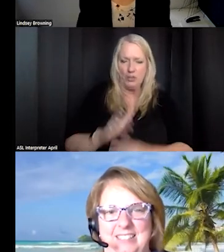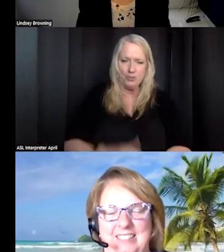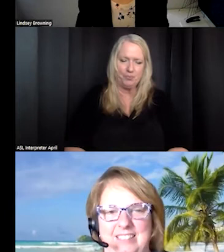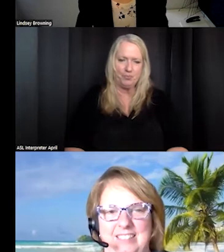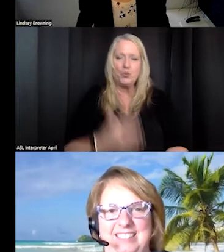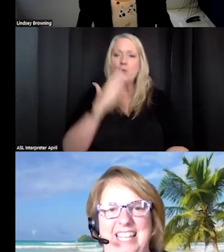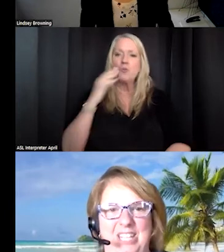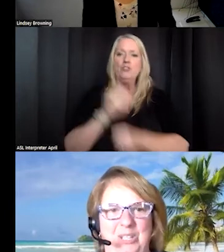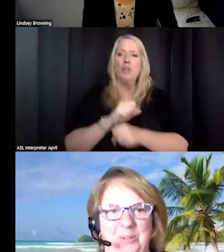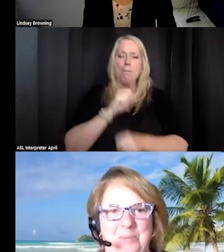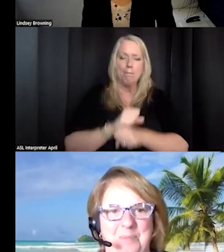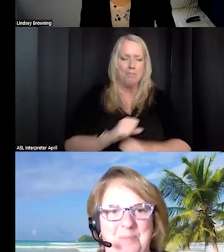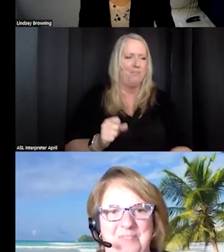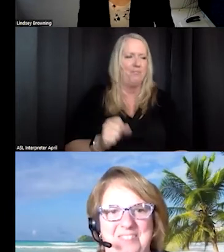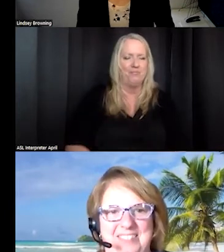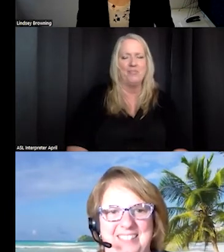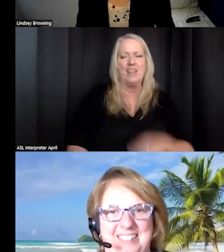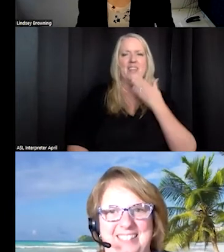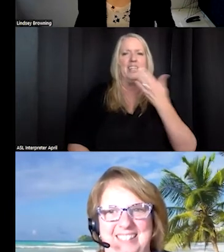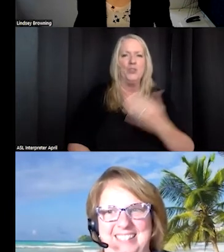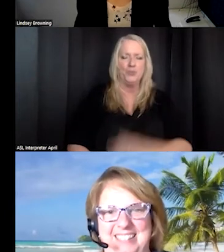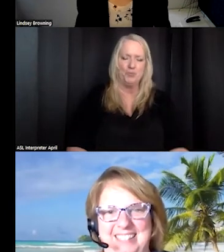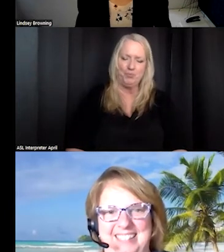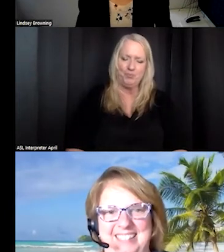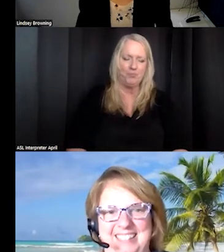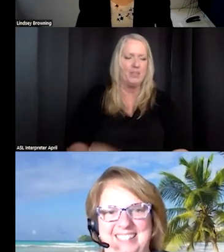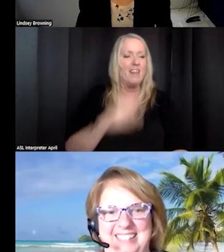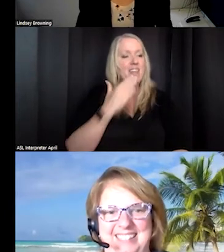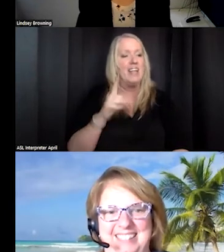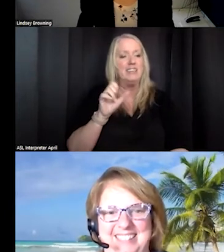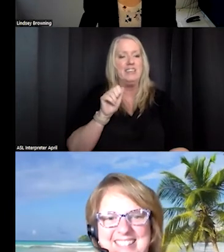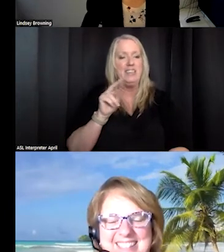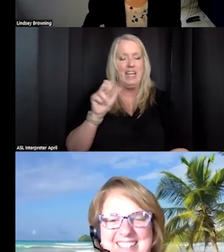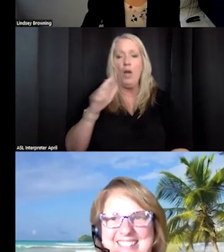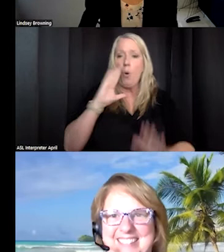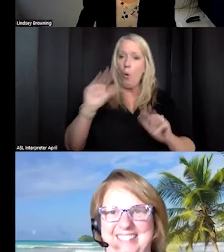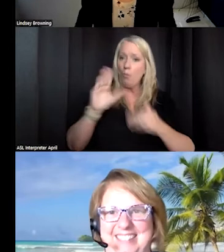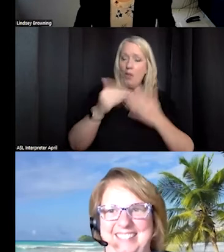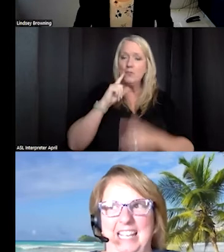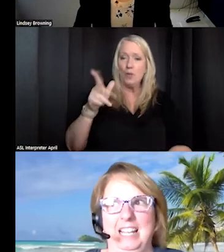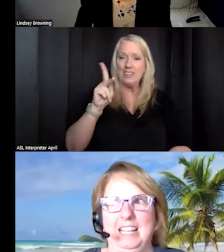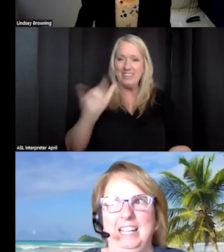THANK YOU. >> THANK YOU, LEEANN. HOPE ALL IS WELL IN KENTUCKY. >> YES.